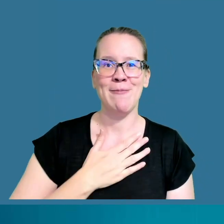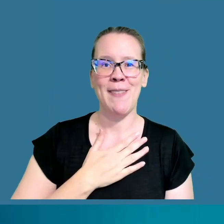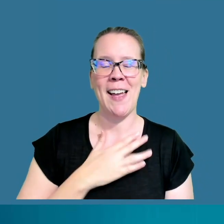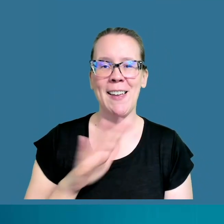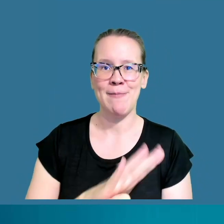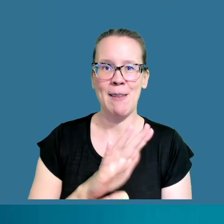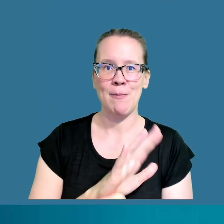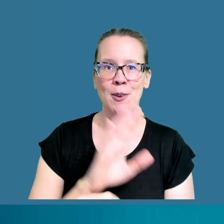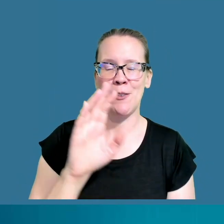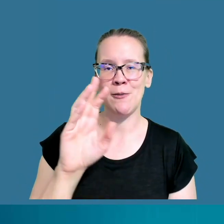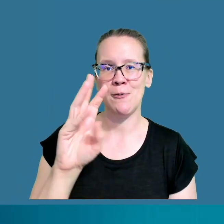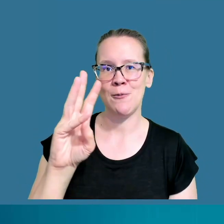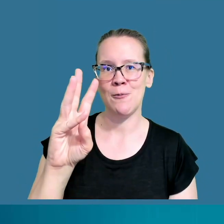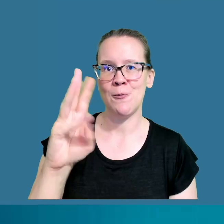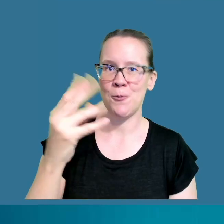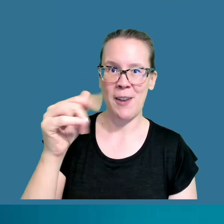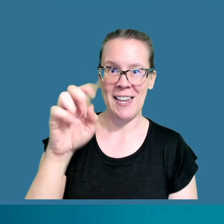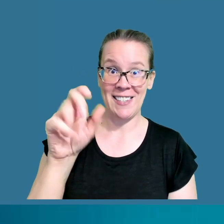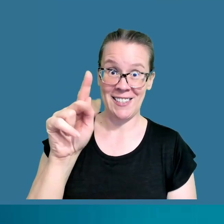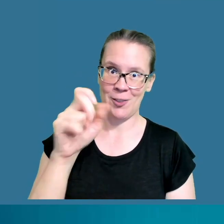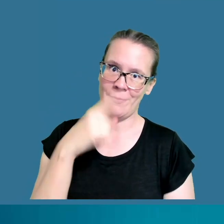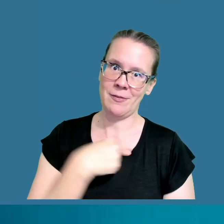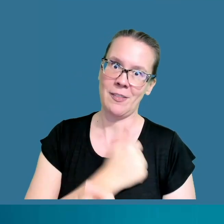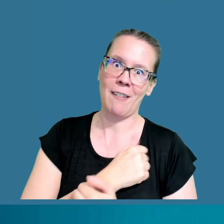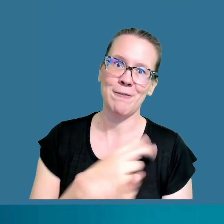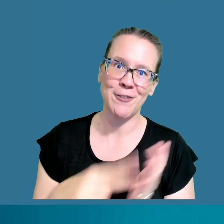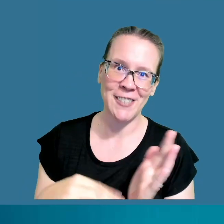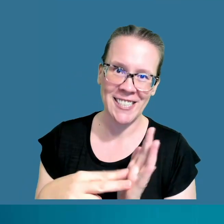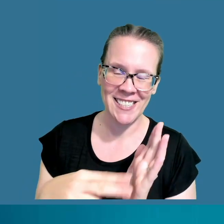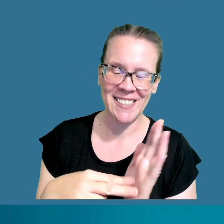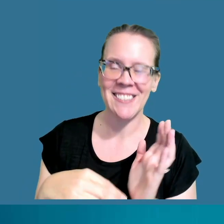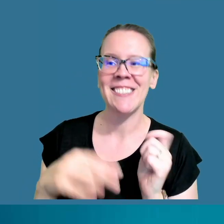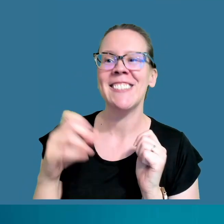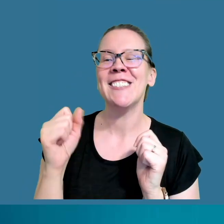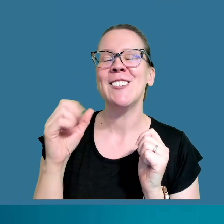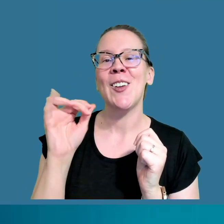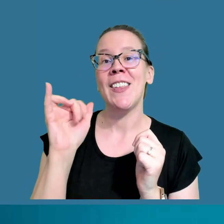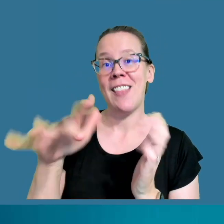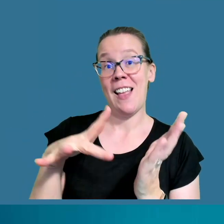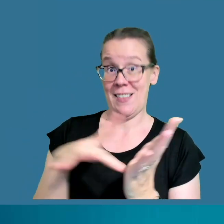bottom because it ends up looking like my paperwhite kindle, and I love to read. But